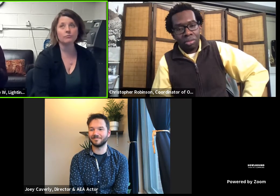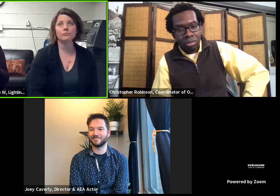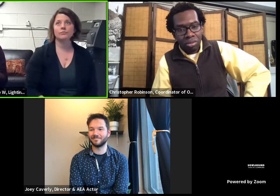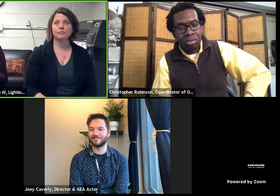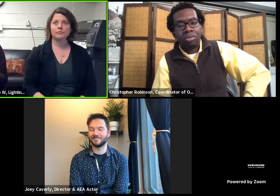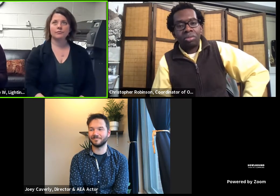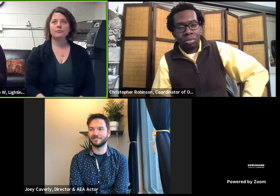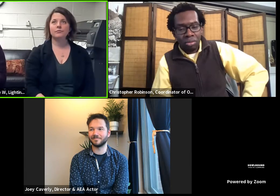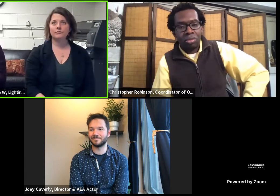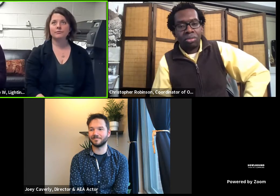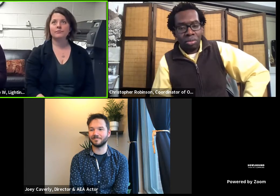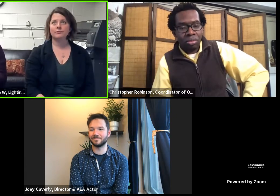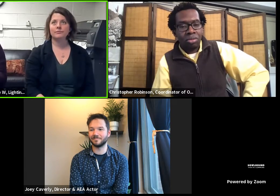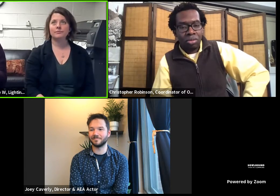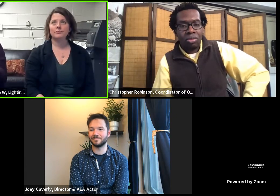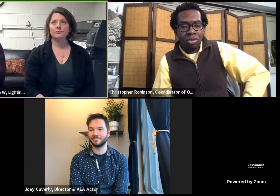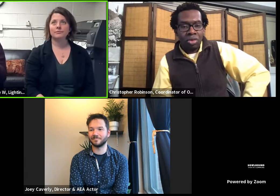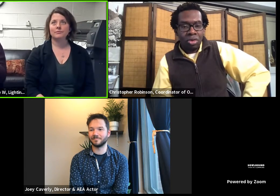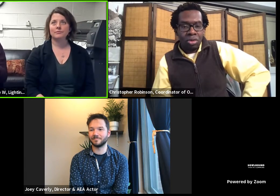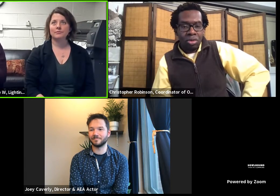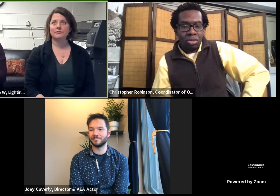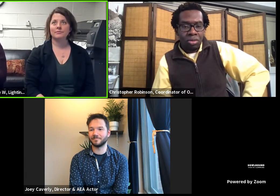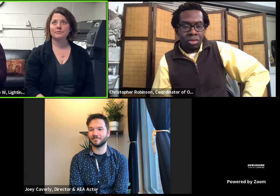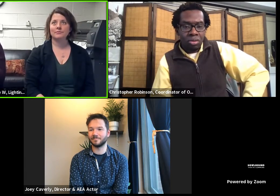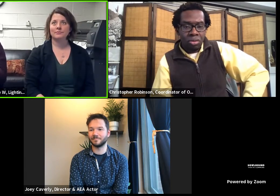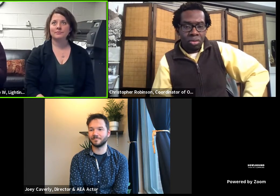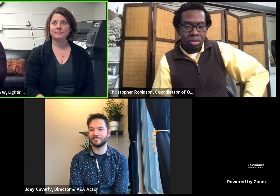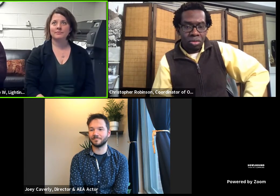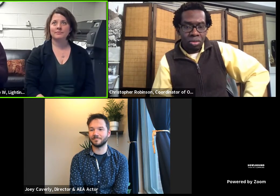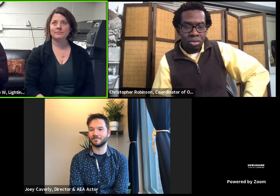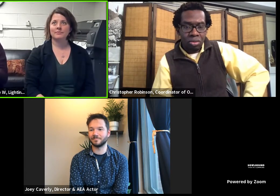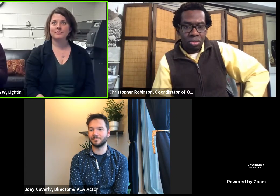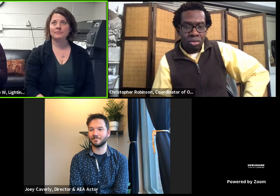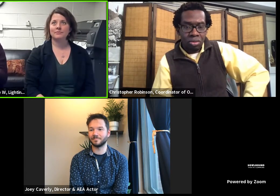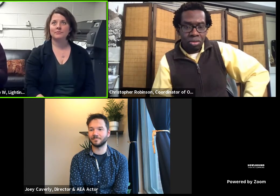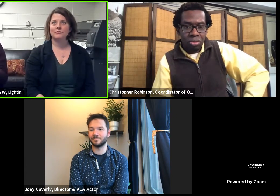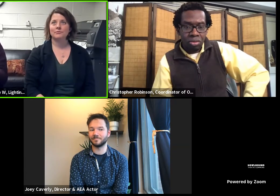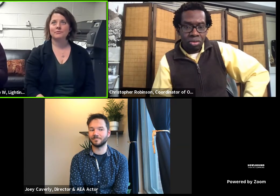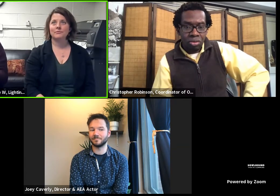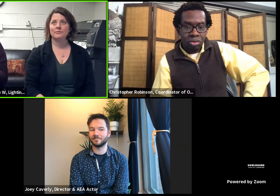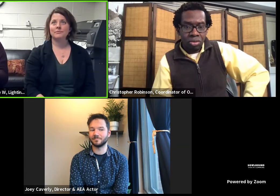We face those kind of technical challenges. I've also worked as backstage crew